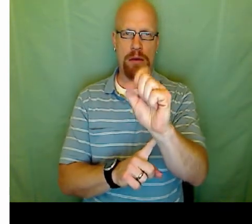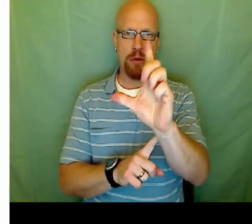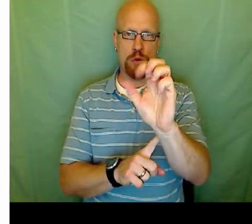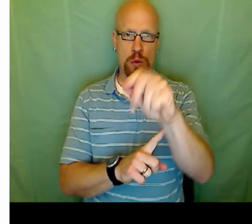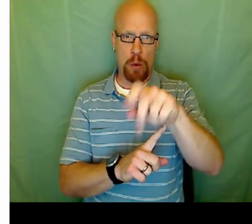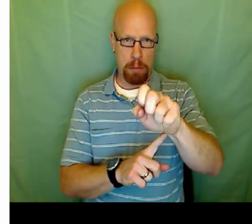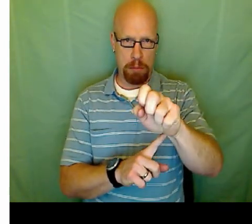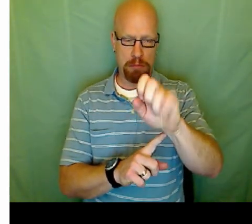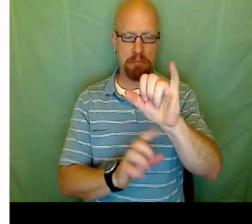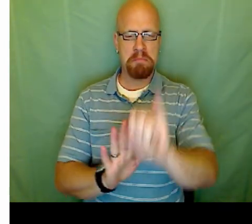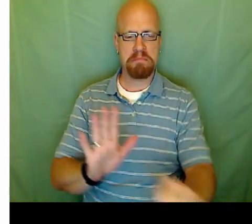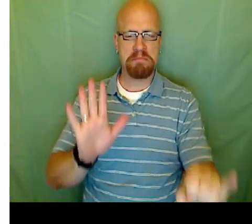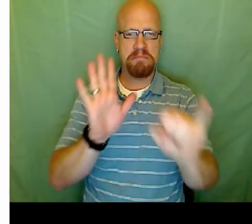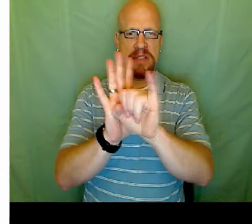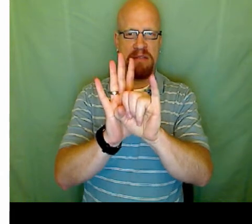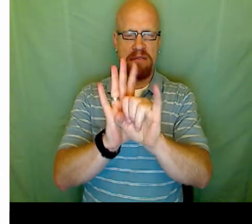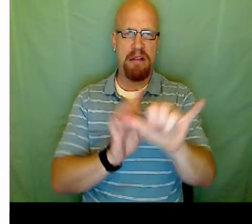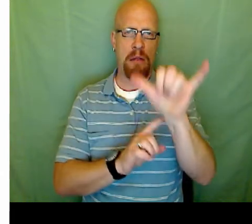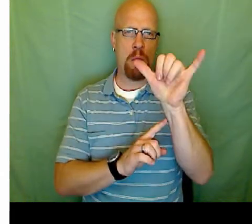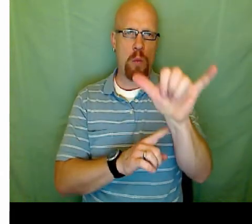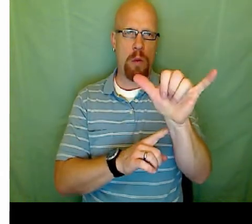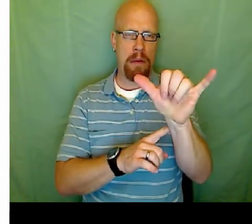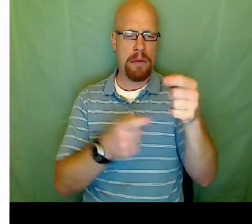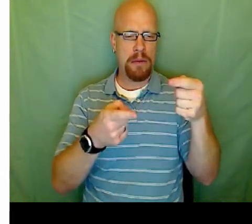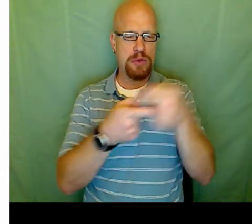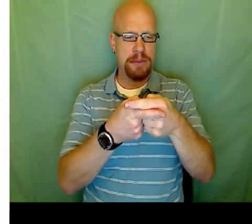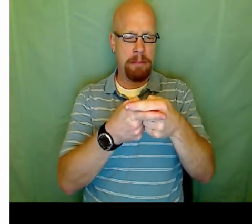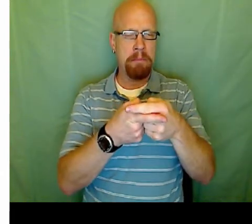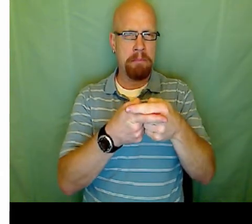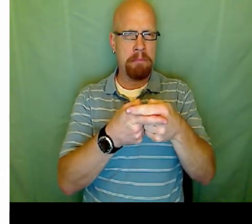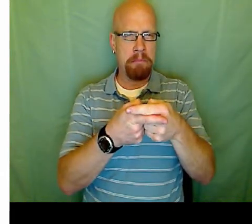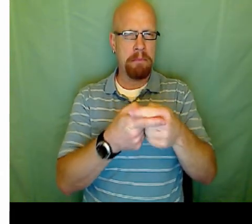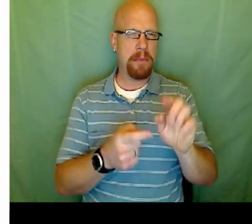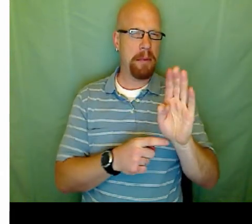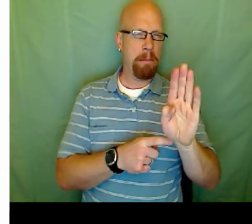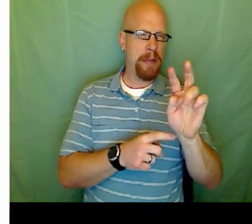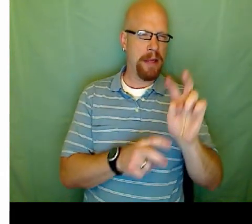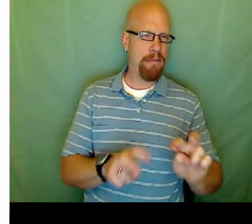I have no work to do for that equation, to that equation.